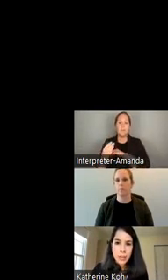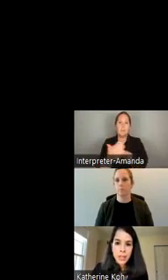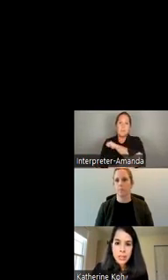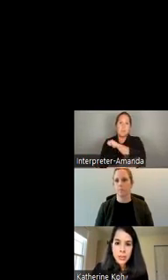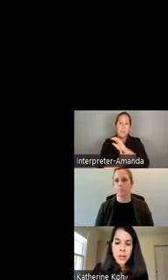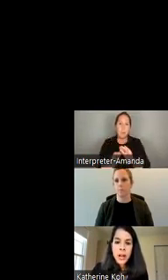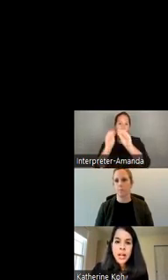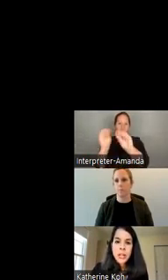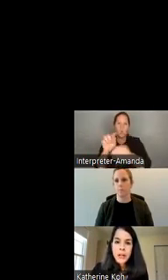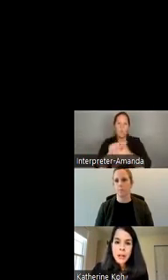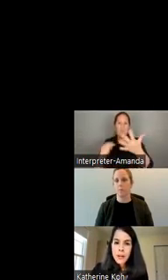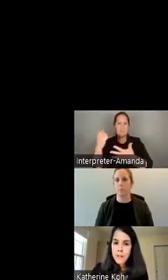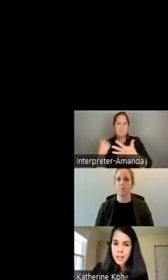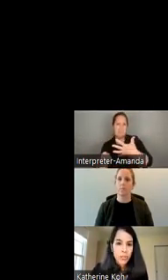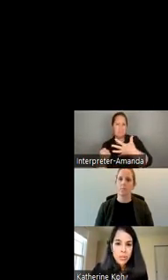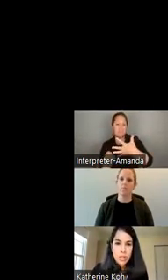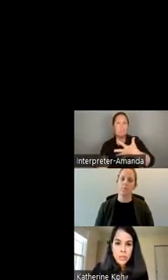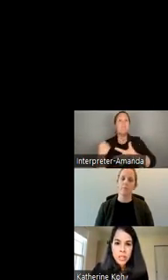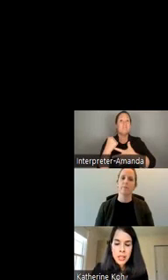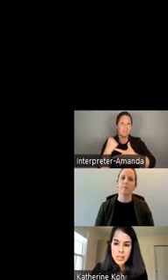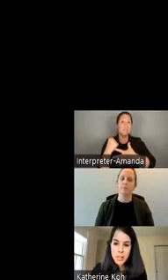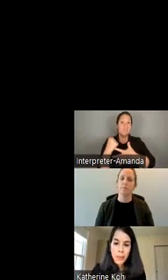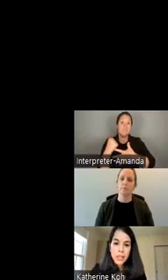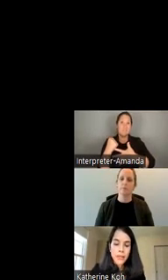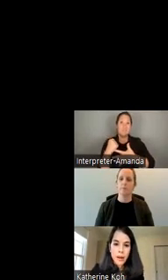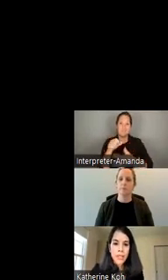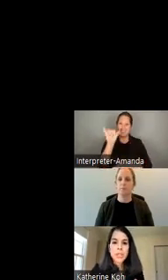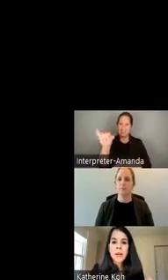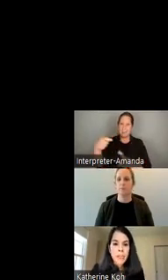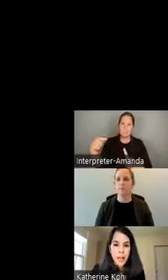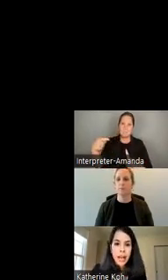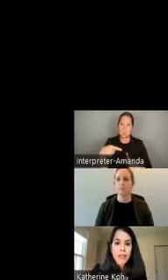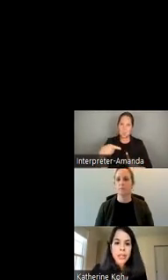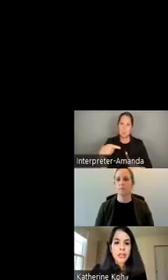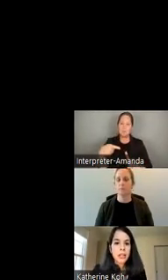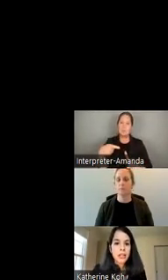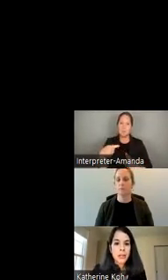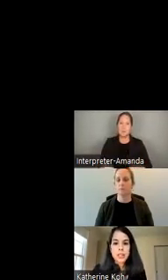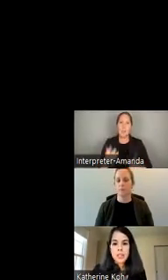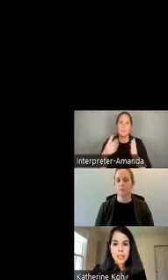Army and so I I feel like this further speaks to the point of how much Amber childhood experiences